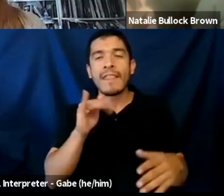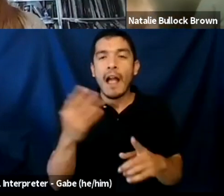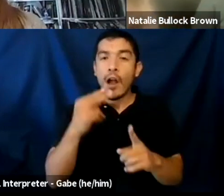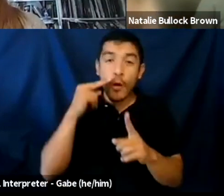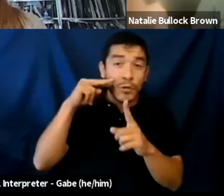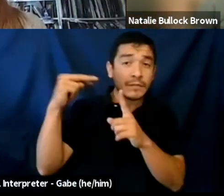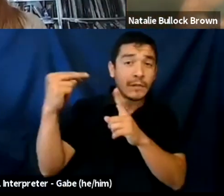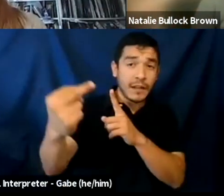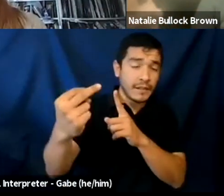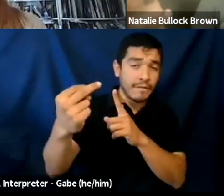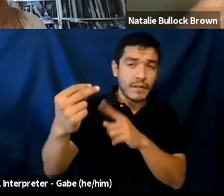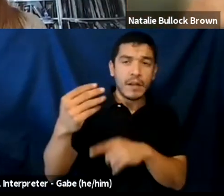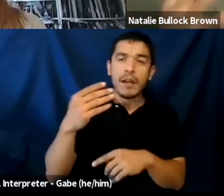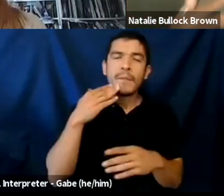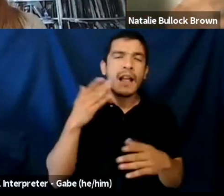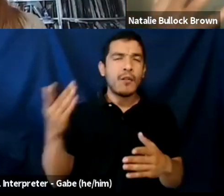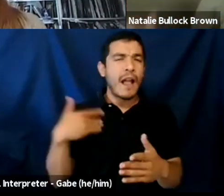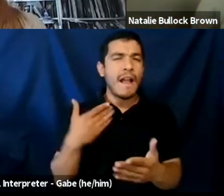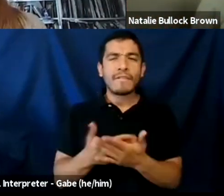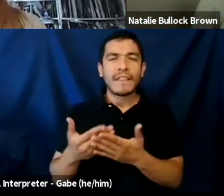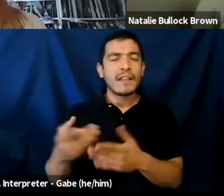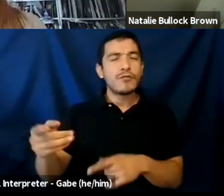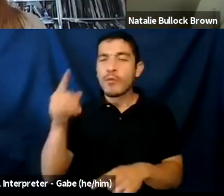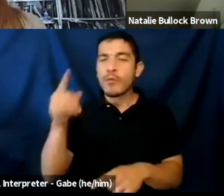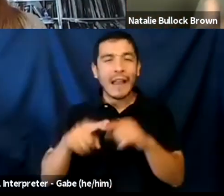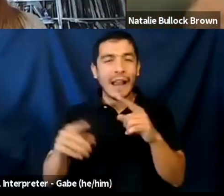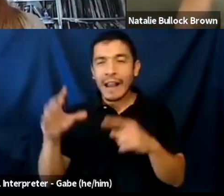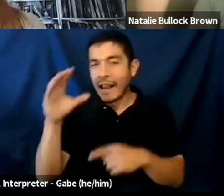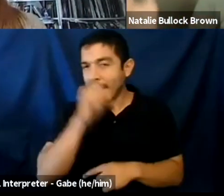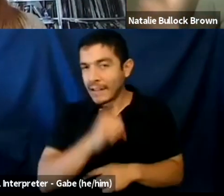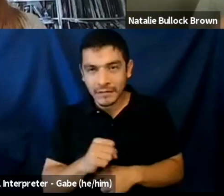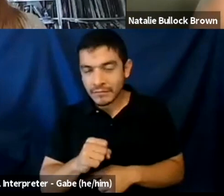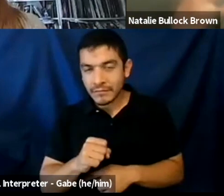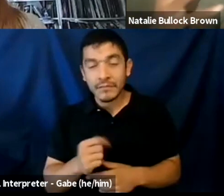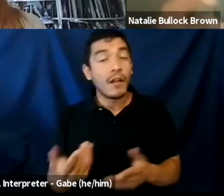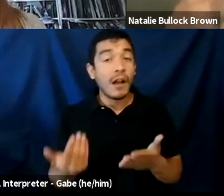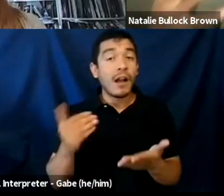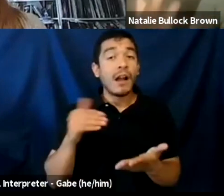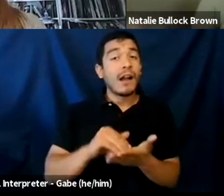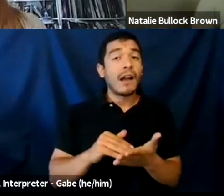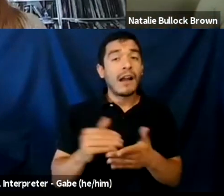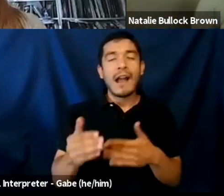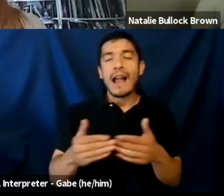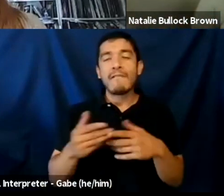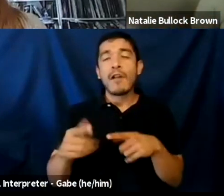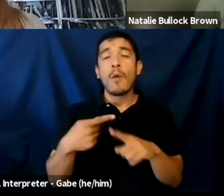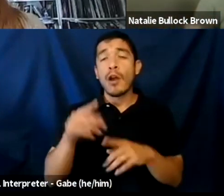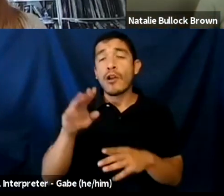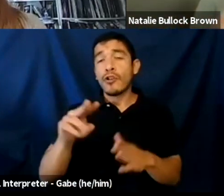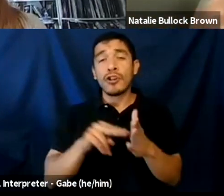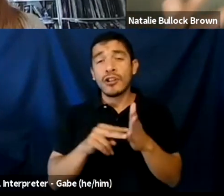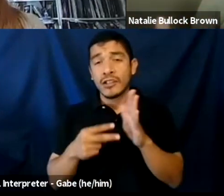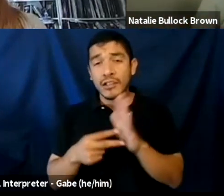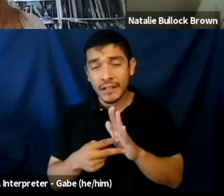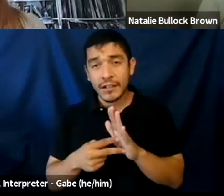because there are things that you can't even anticipate. And again, even when your intentions are the very best